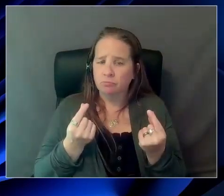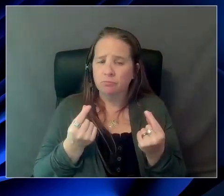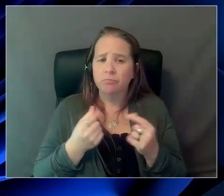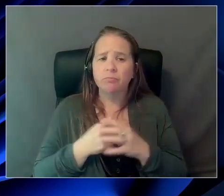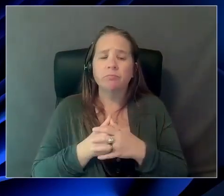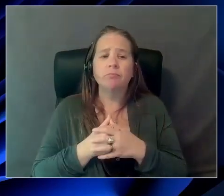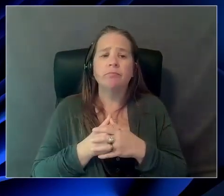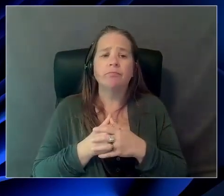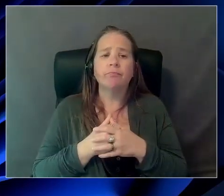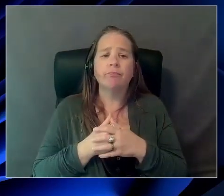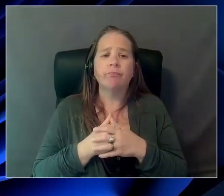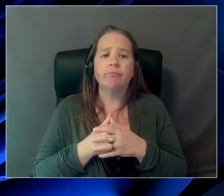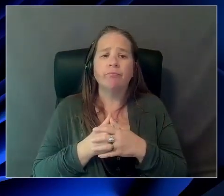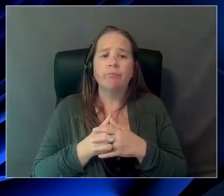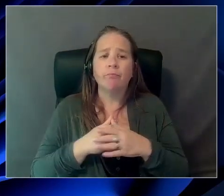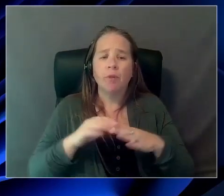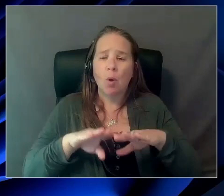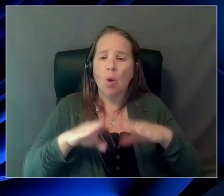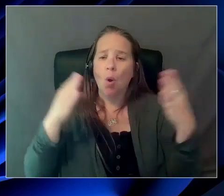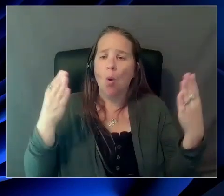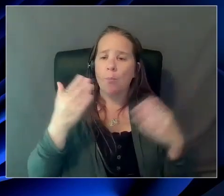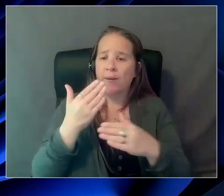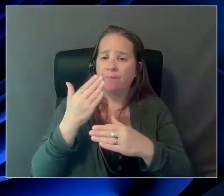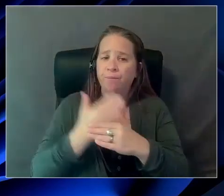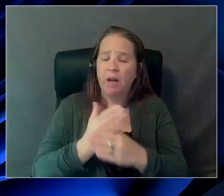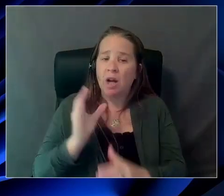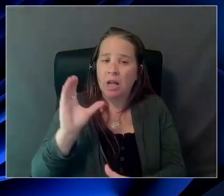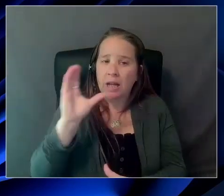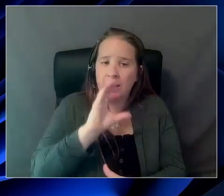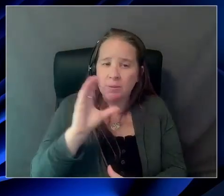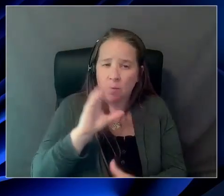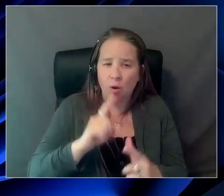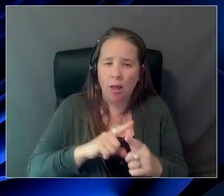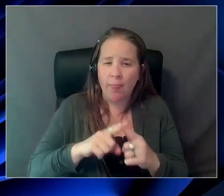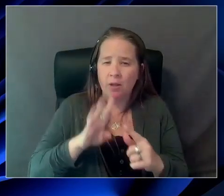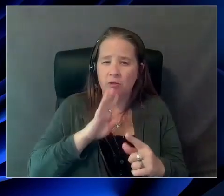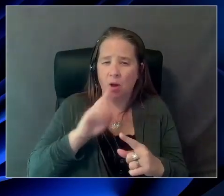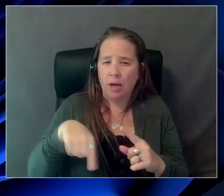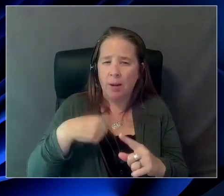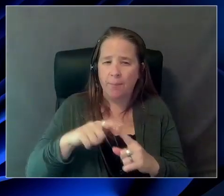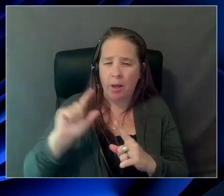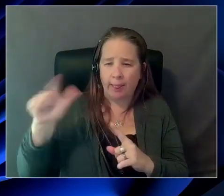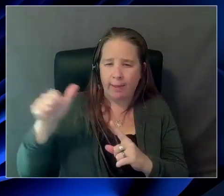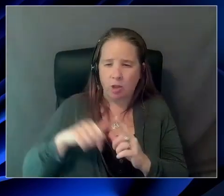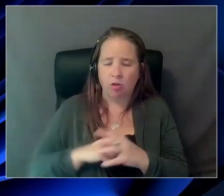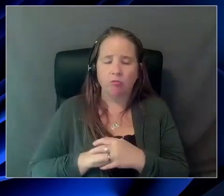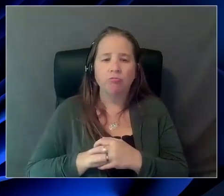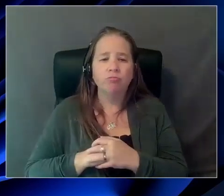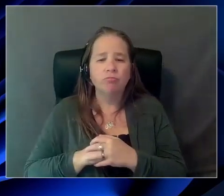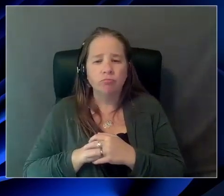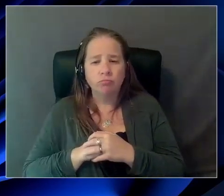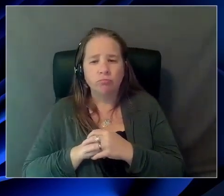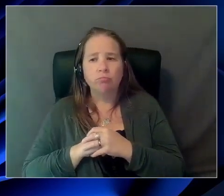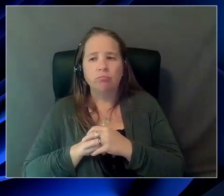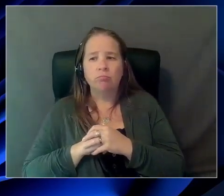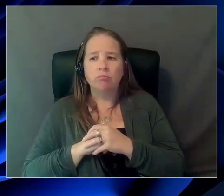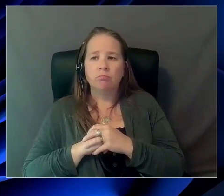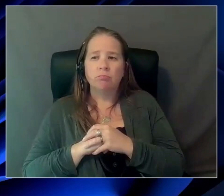is I'm going to open File Explorer. We can talk about it a little later